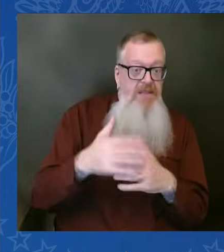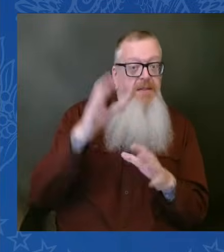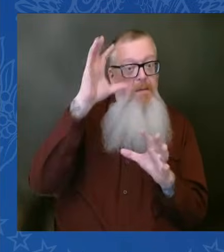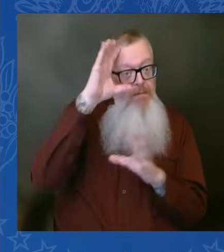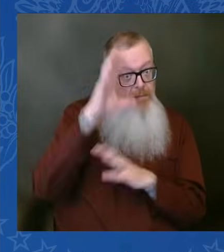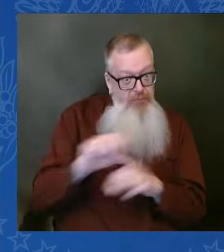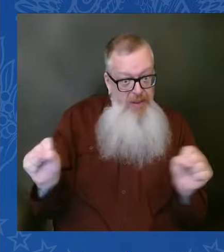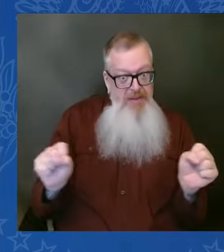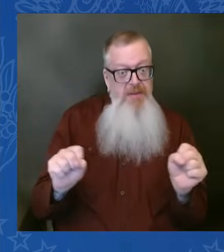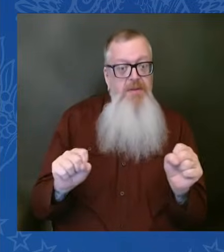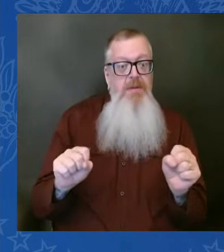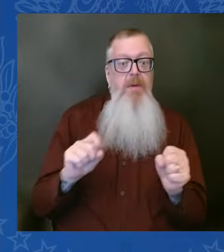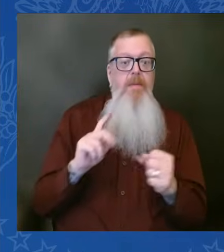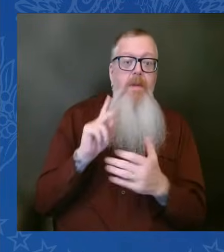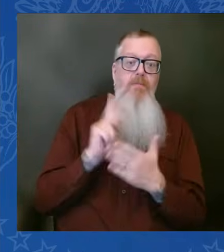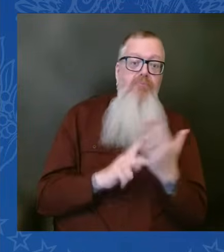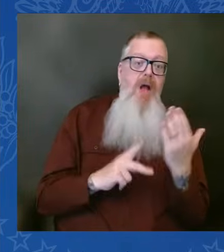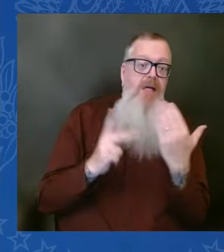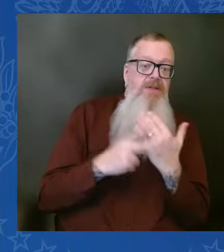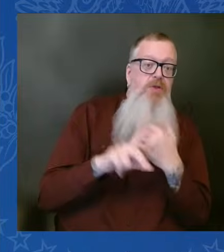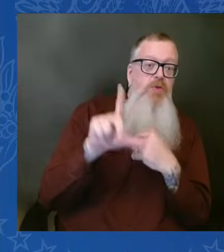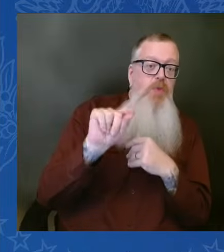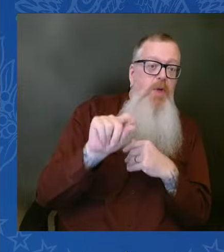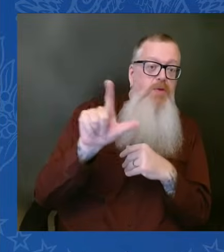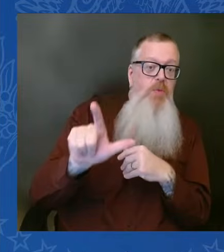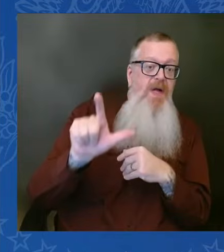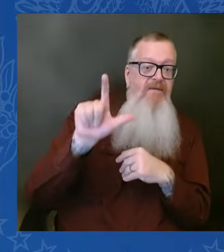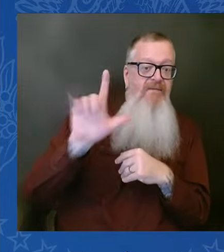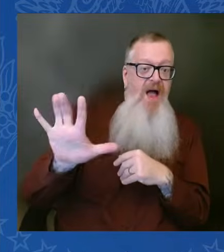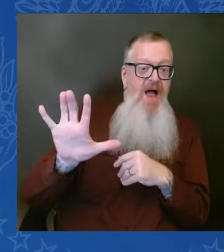I think it’d be an economic disaster for us and the region.